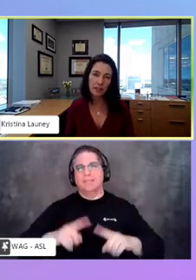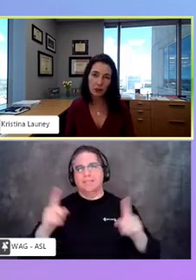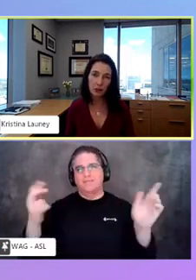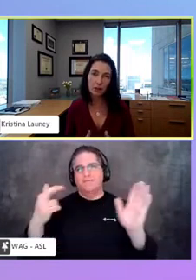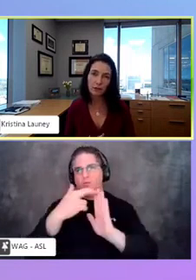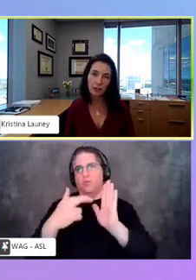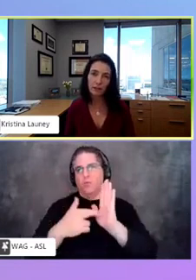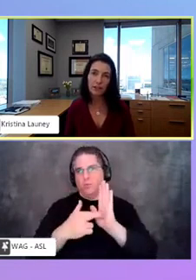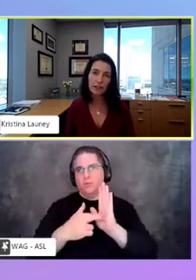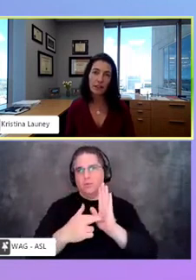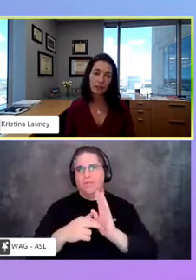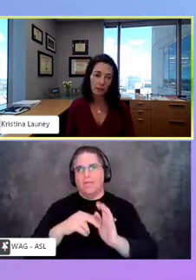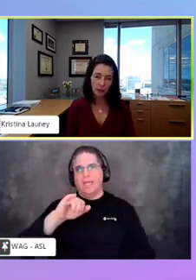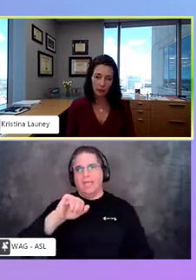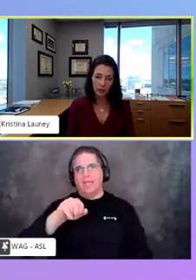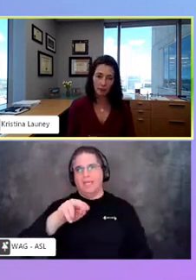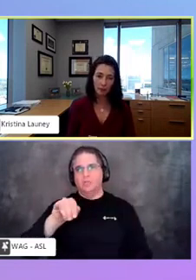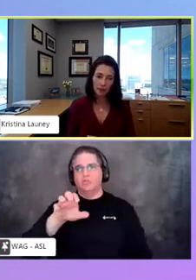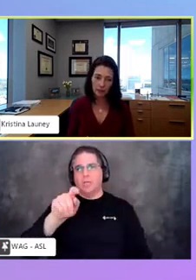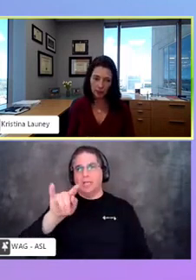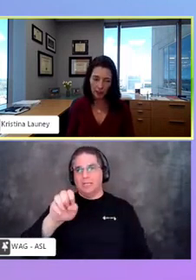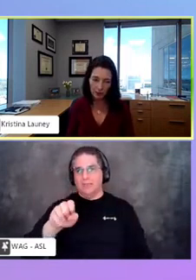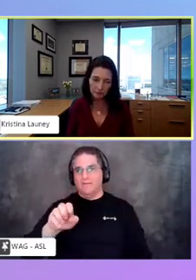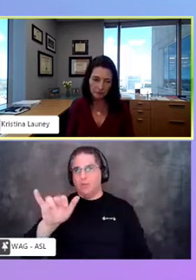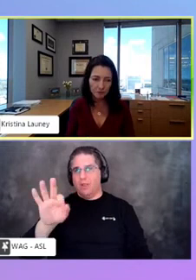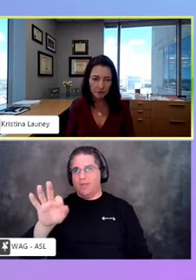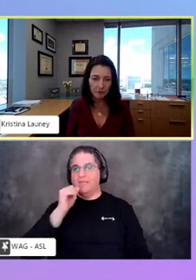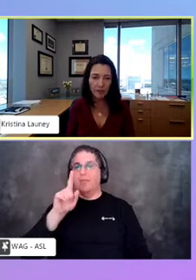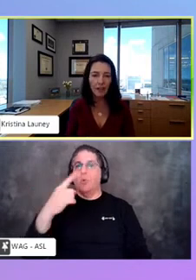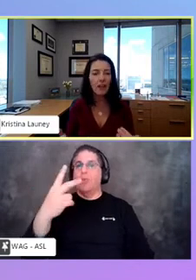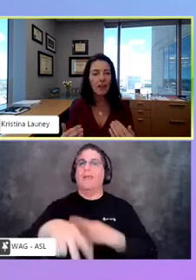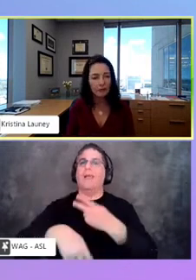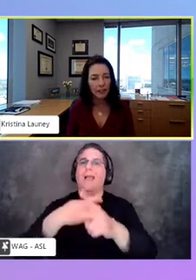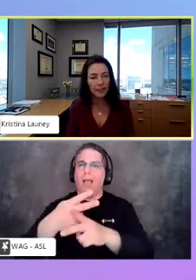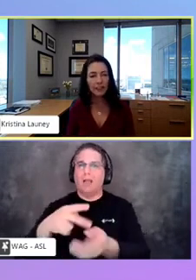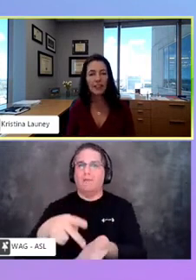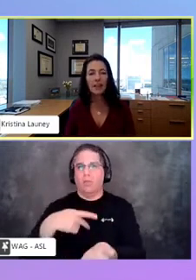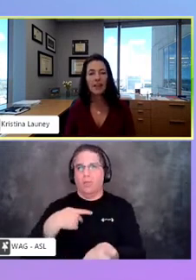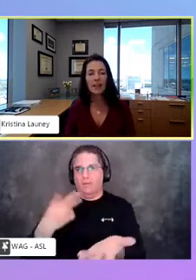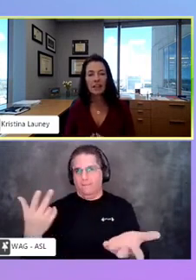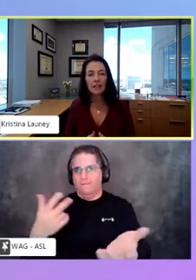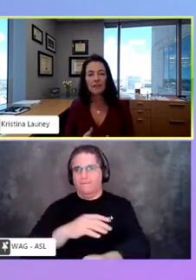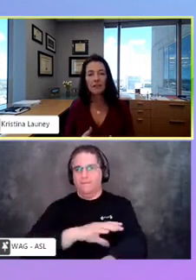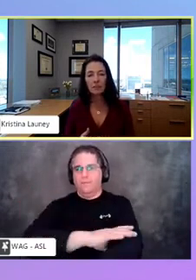like in new York or California, then this